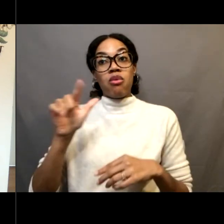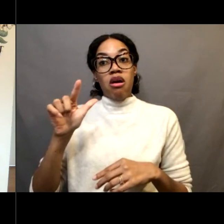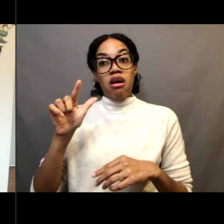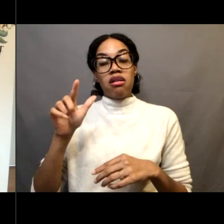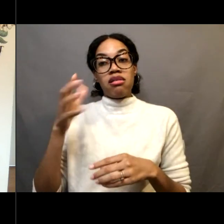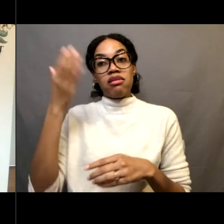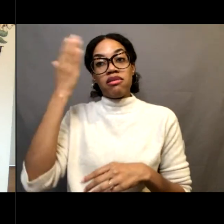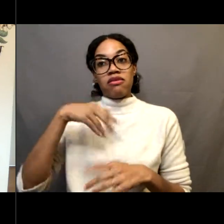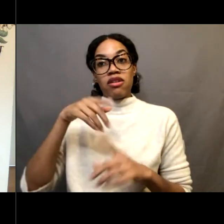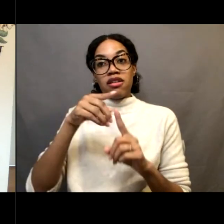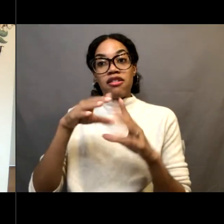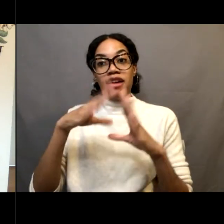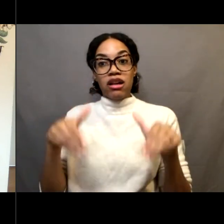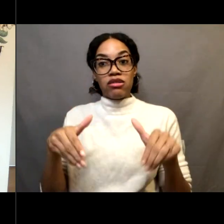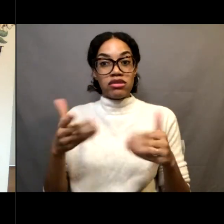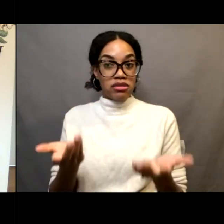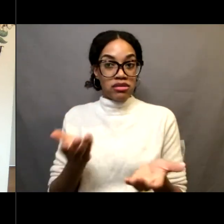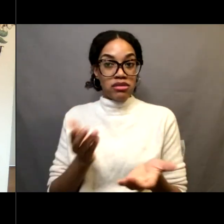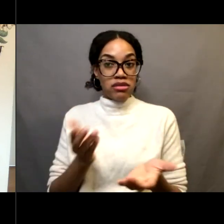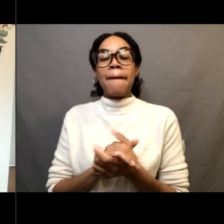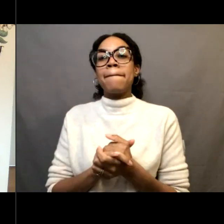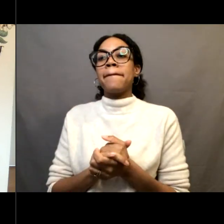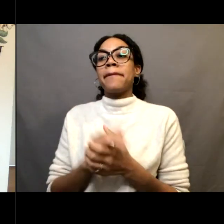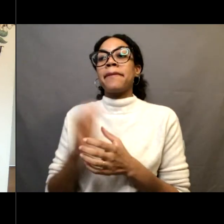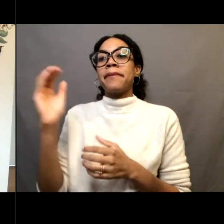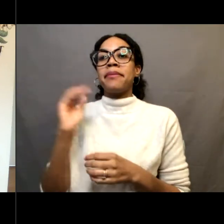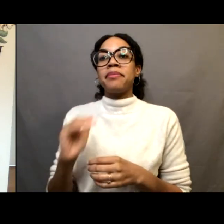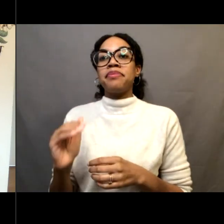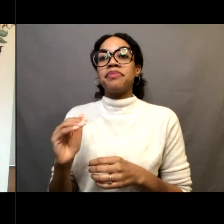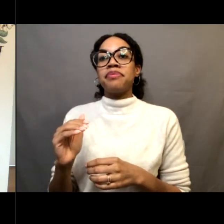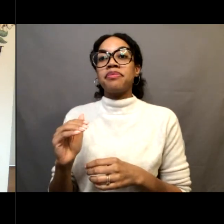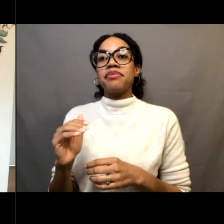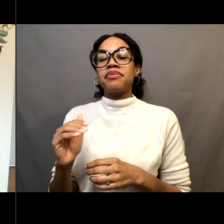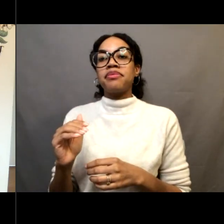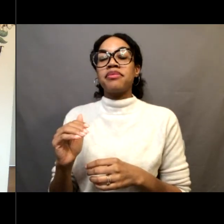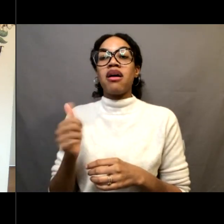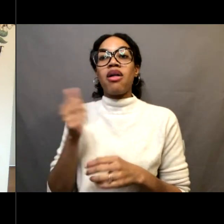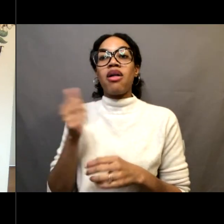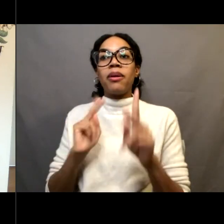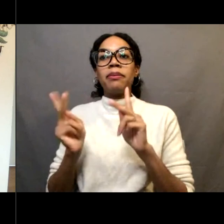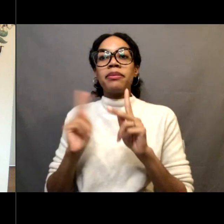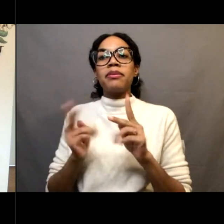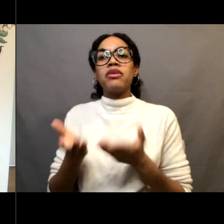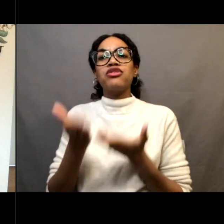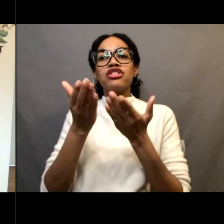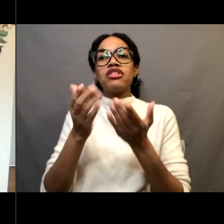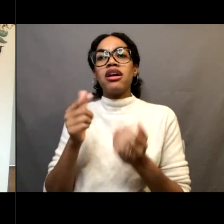and then Jackie and Myleene both suggested gutters and drains or longer eaves.